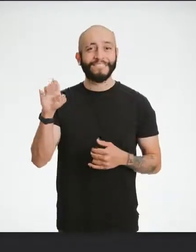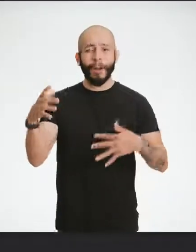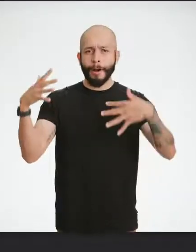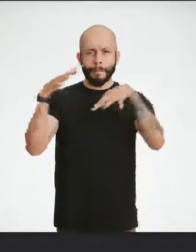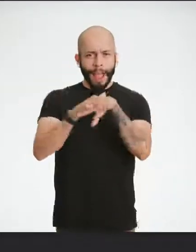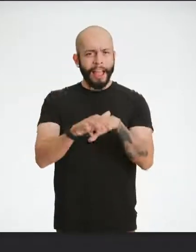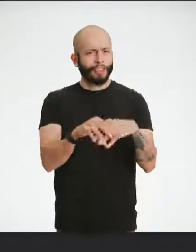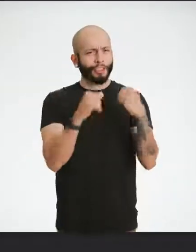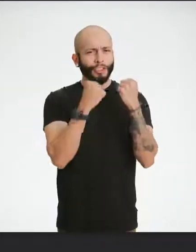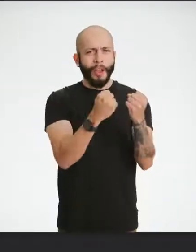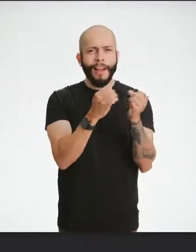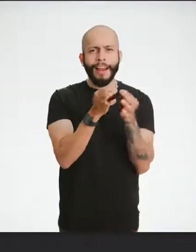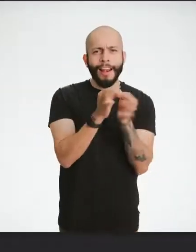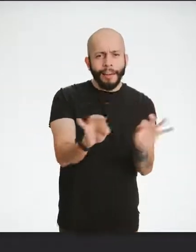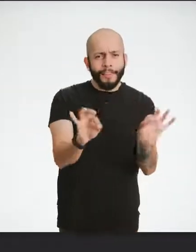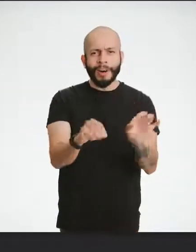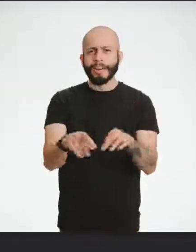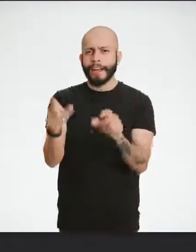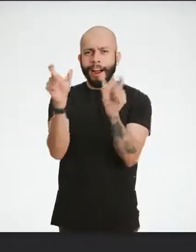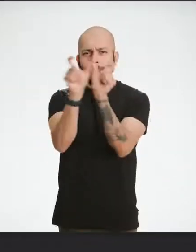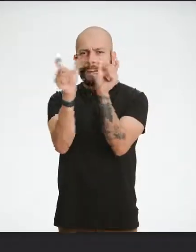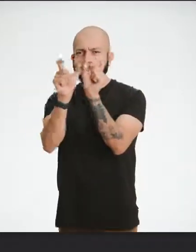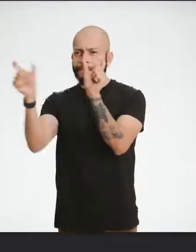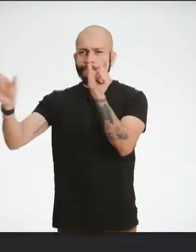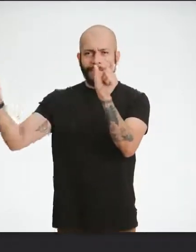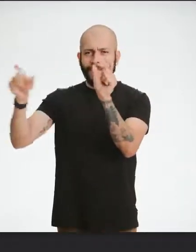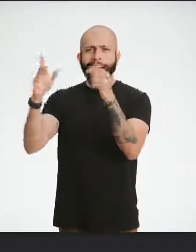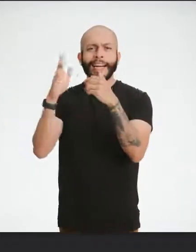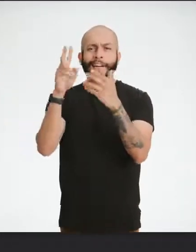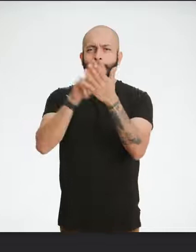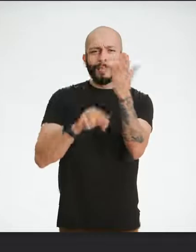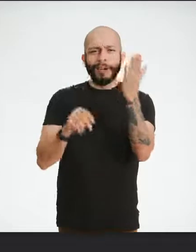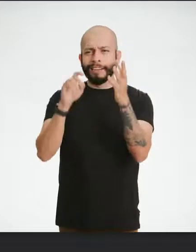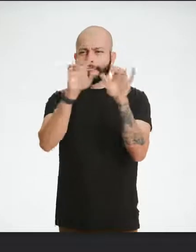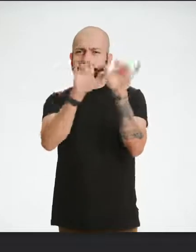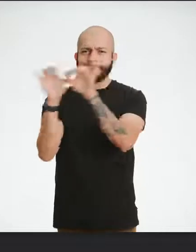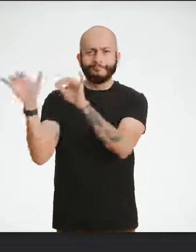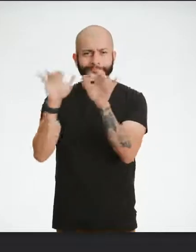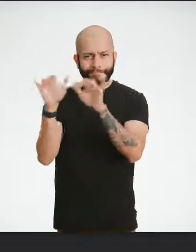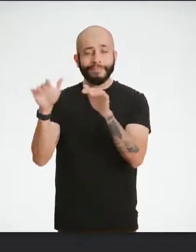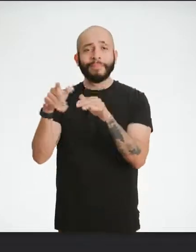It combines the speed of a strongly-typed language, with an expressive syntax that's easy to read and write.